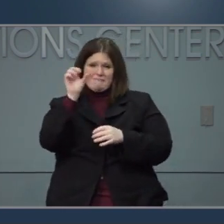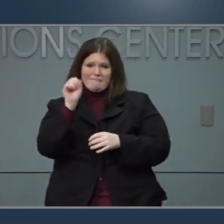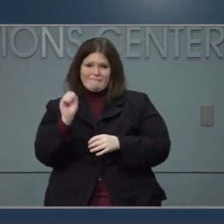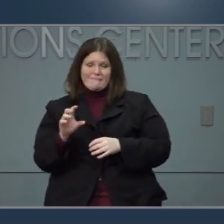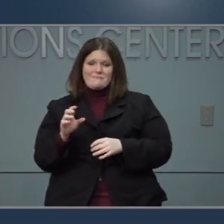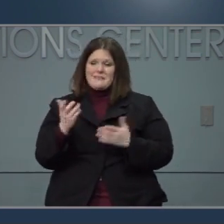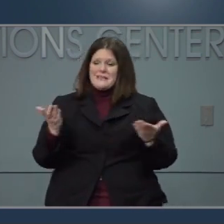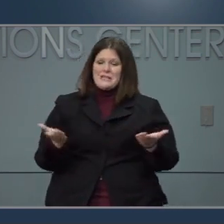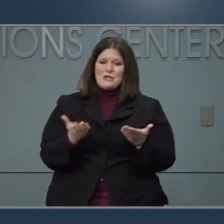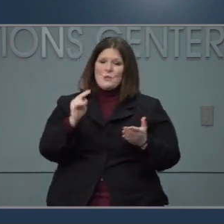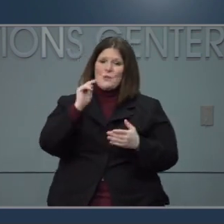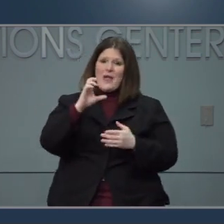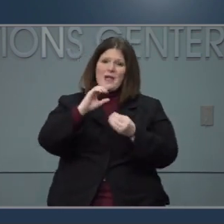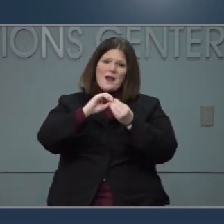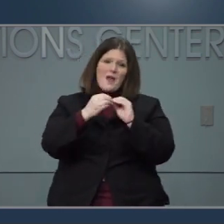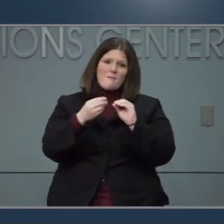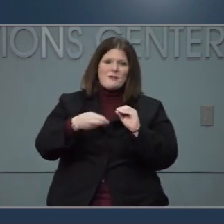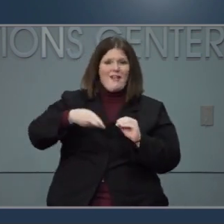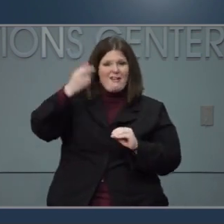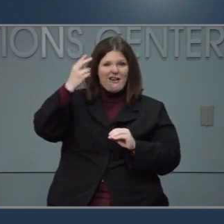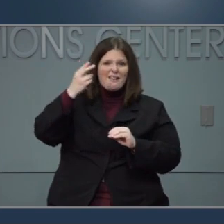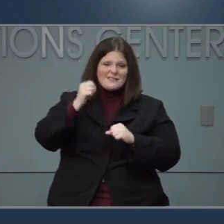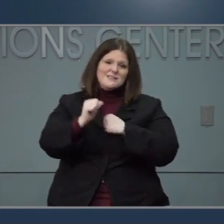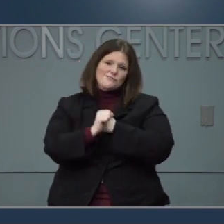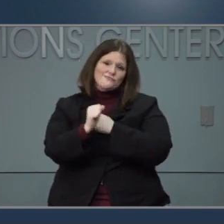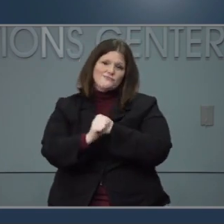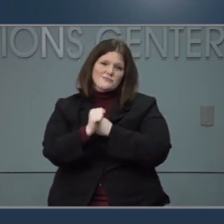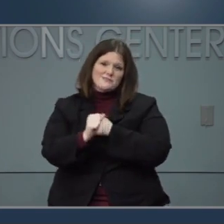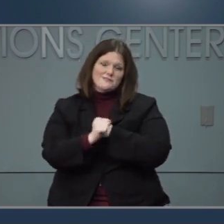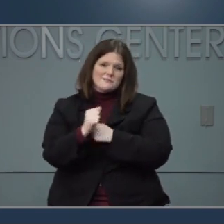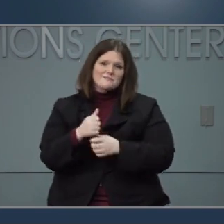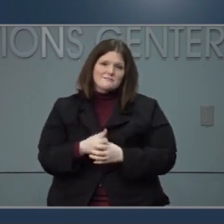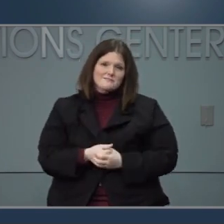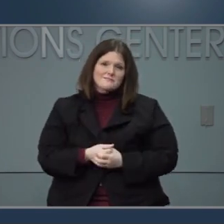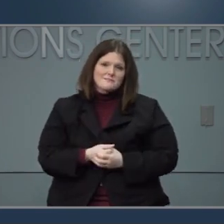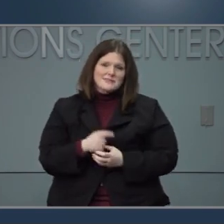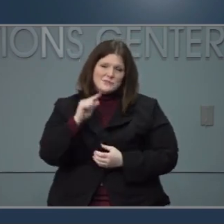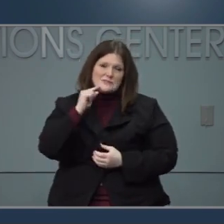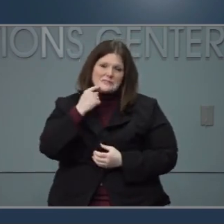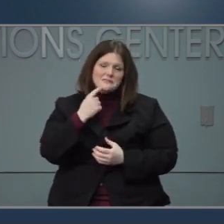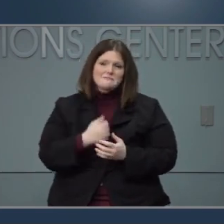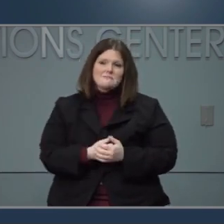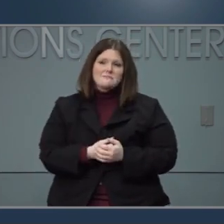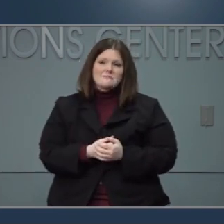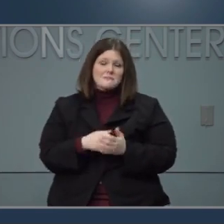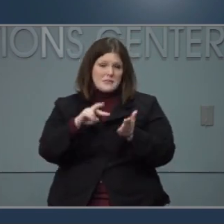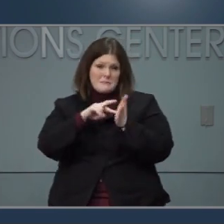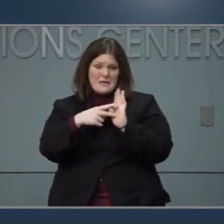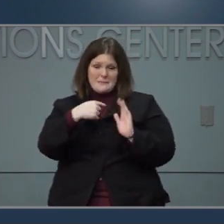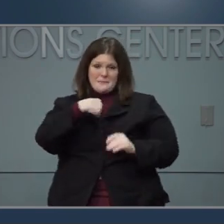YOU CAN SEE IN THE DATA THAT I JUST SHARED THAT WE ARE IN A VERY DANGEROUS POSITION.